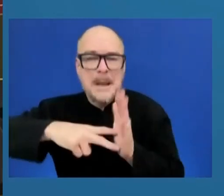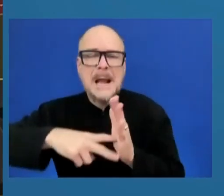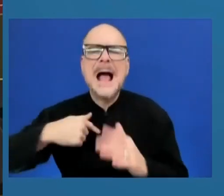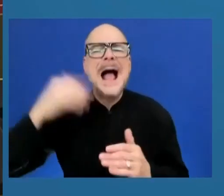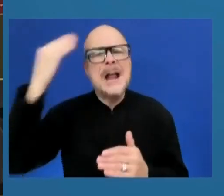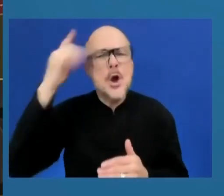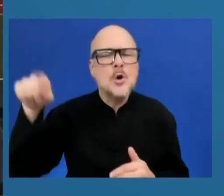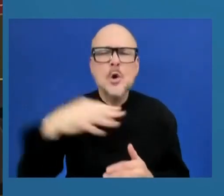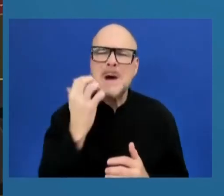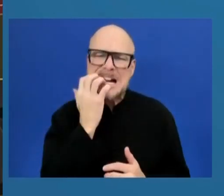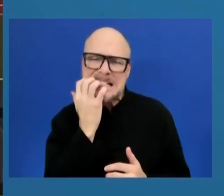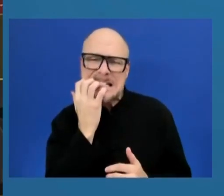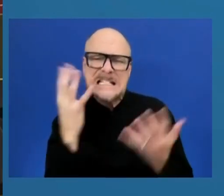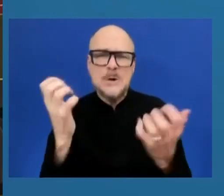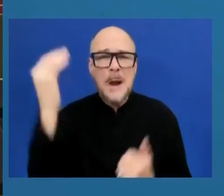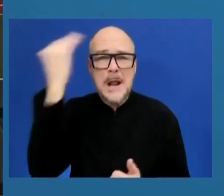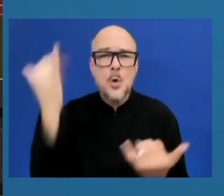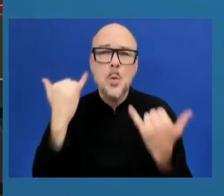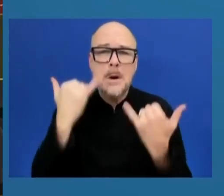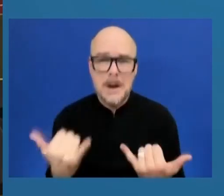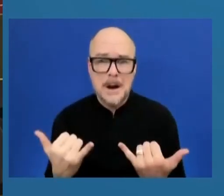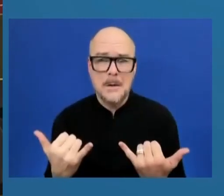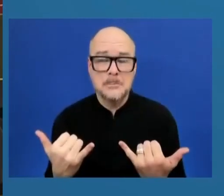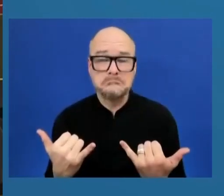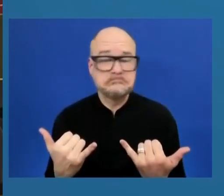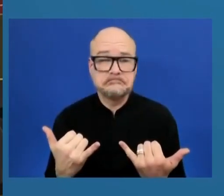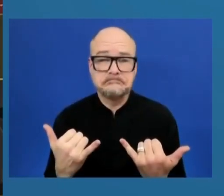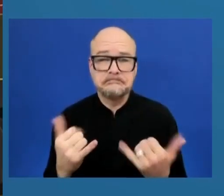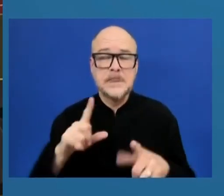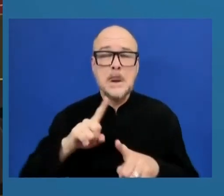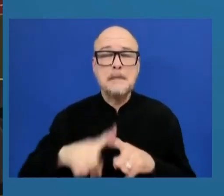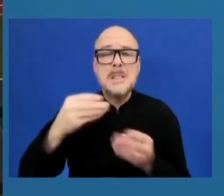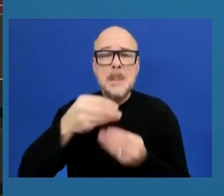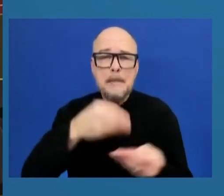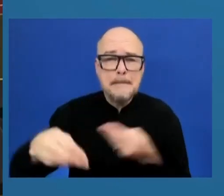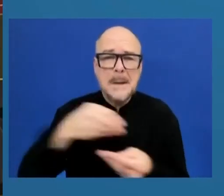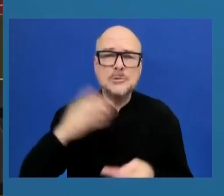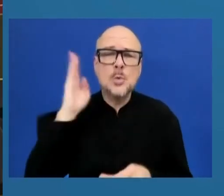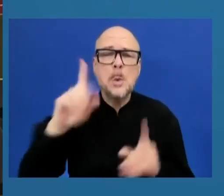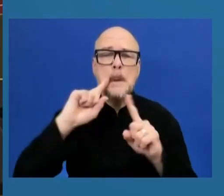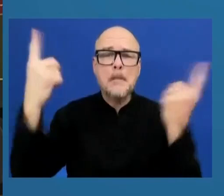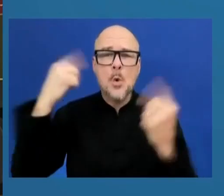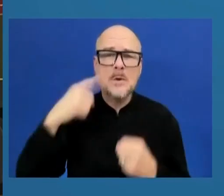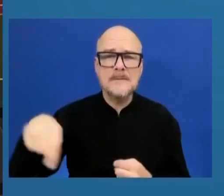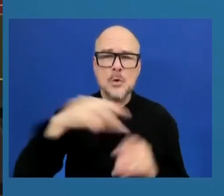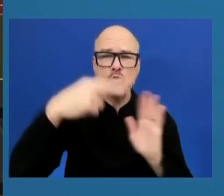You want to know now, but at some point the budget will be boring for you to cover because it'll be in the rearview mirror you'll be done with it and